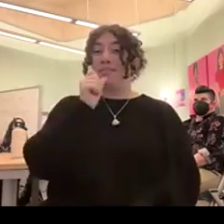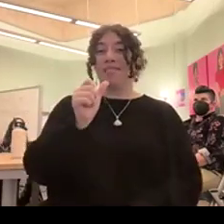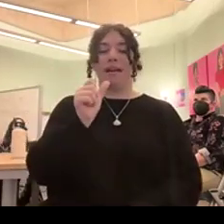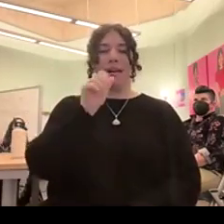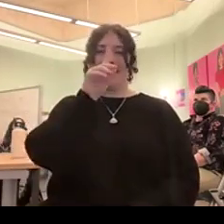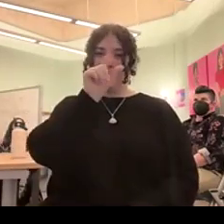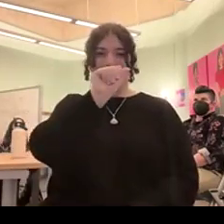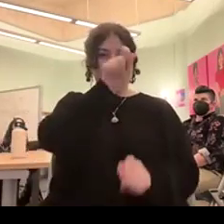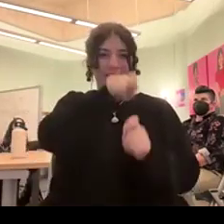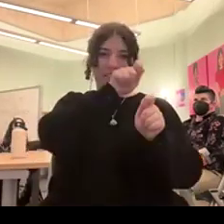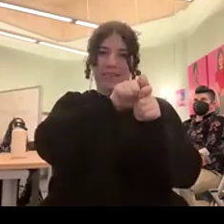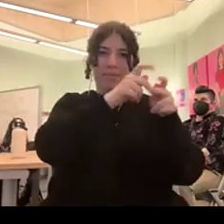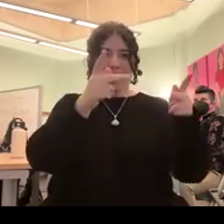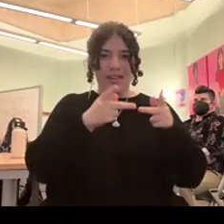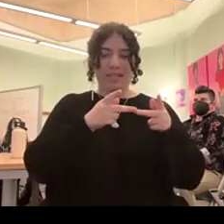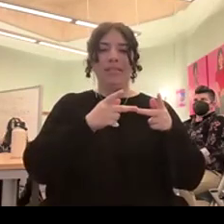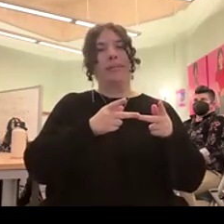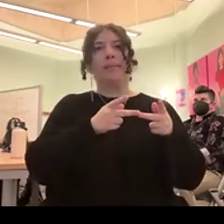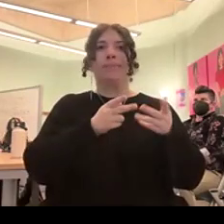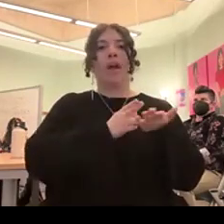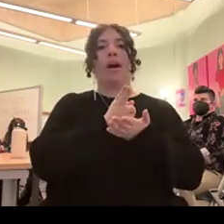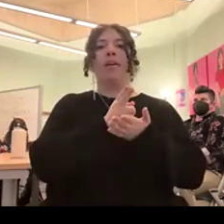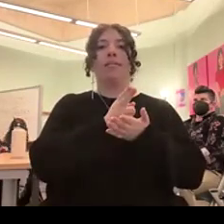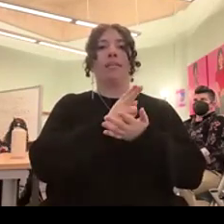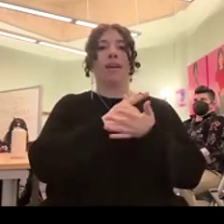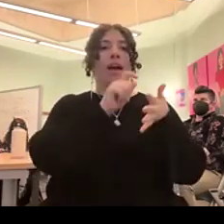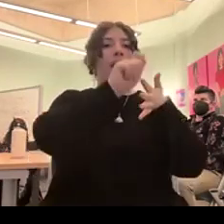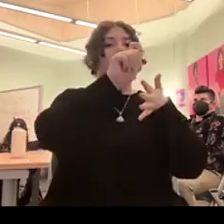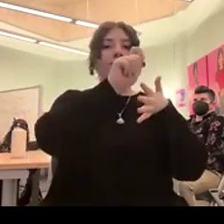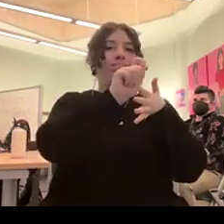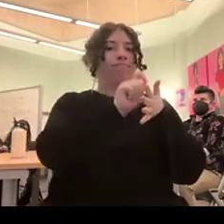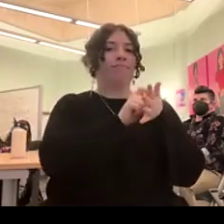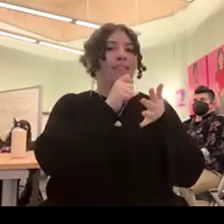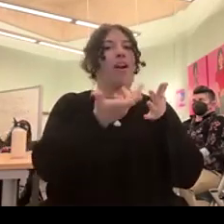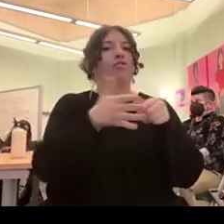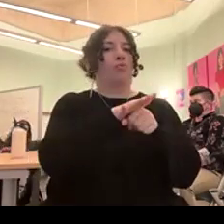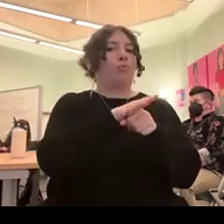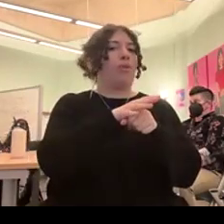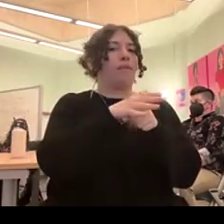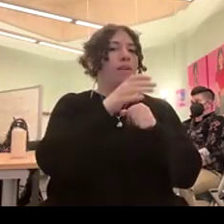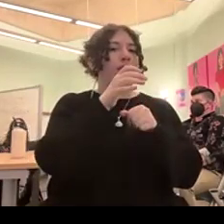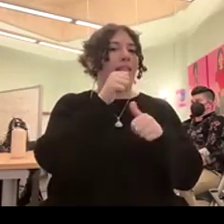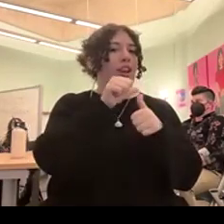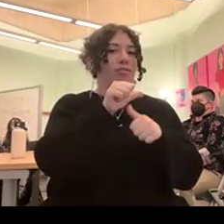But if it was not a very disability-specific place, I honestly chose not to add that to my